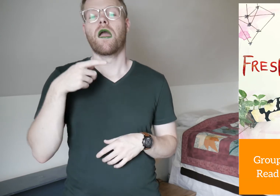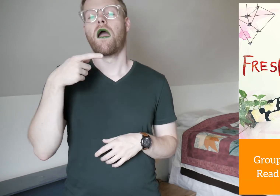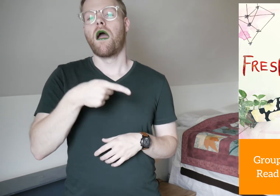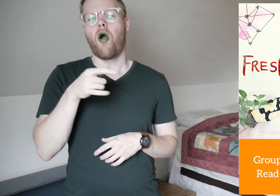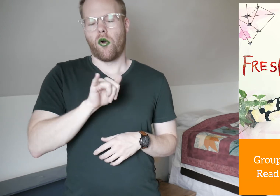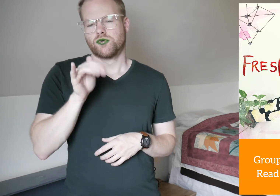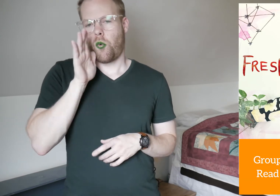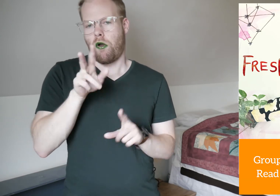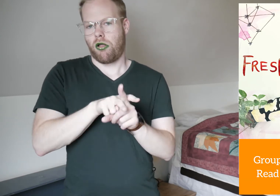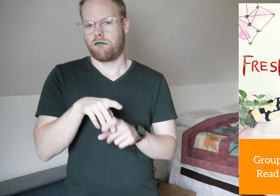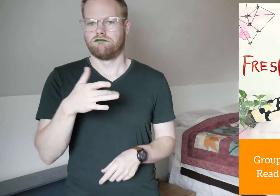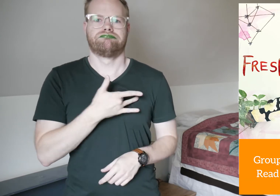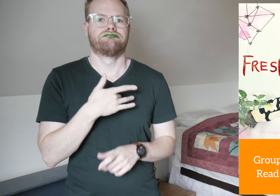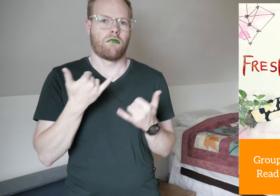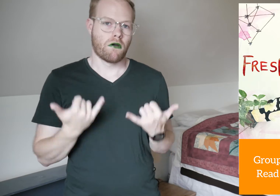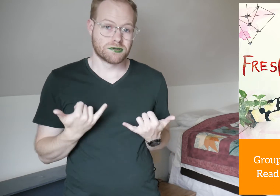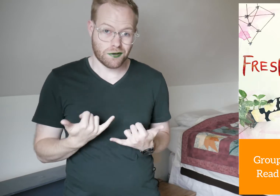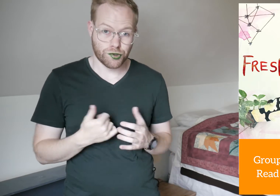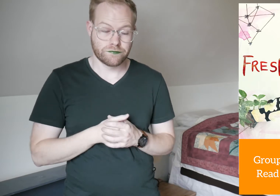It’ll also go toward Hard-Hitting Contemporary,